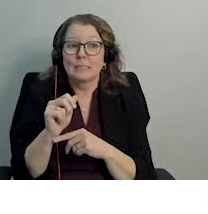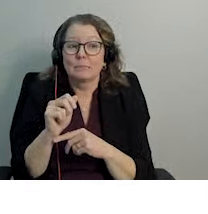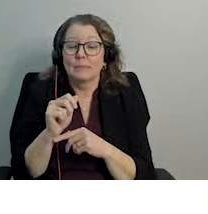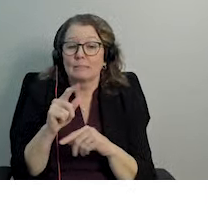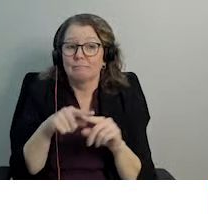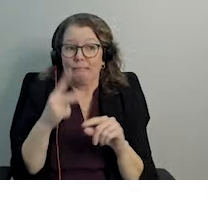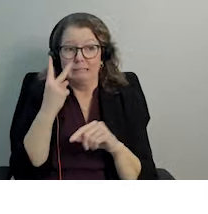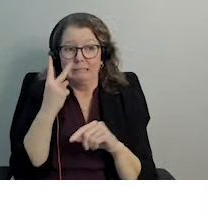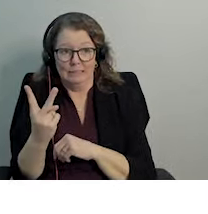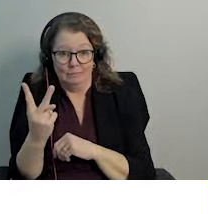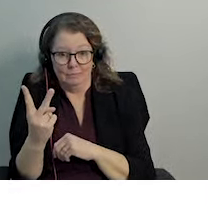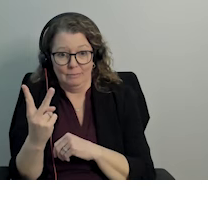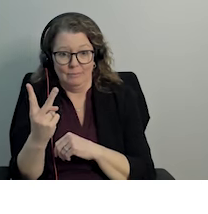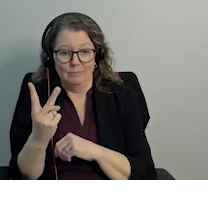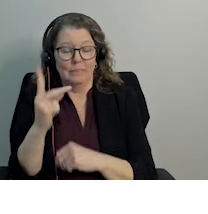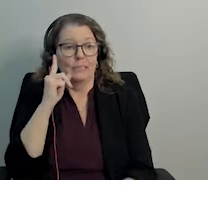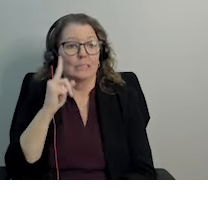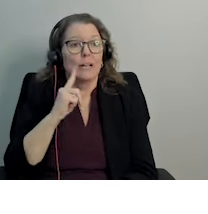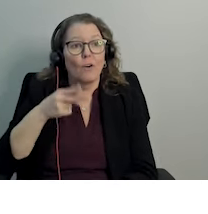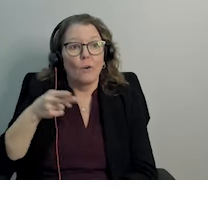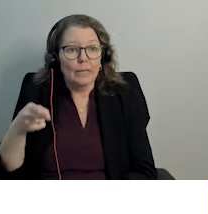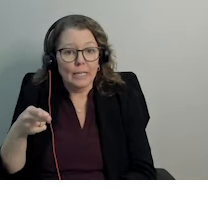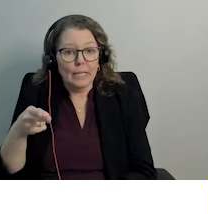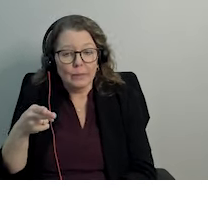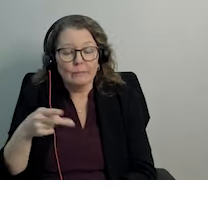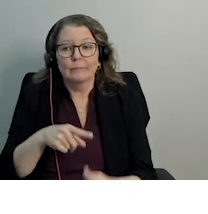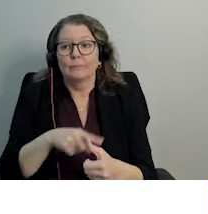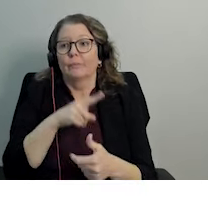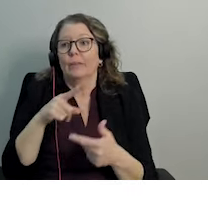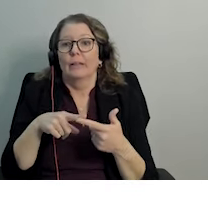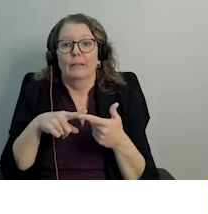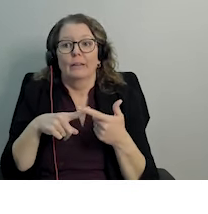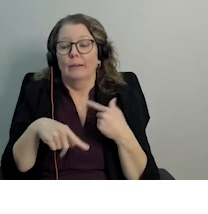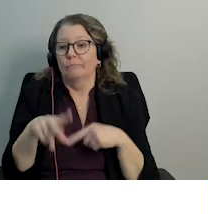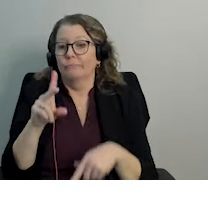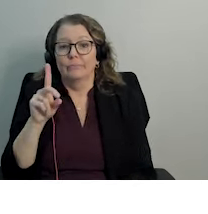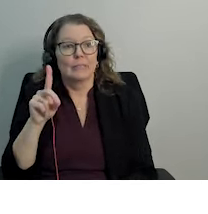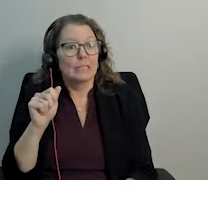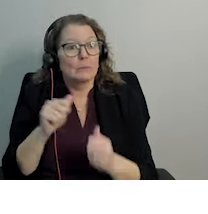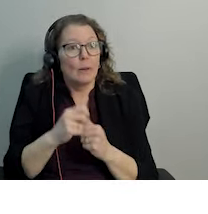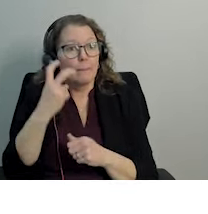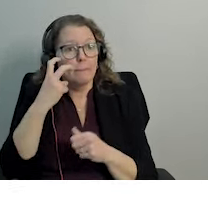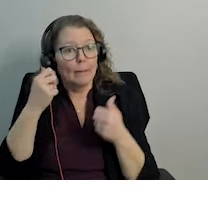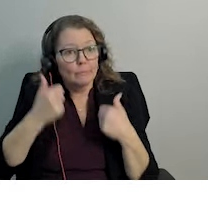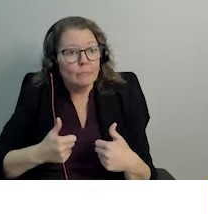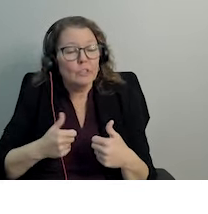and they cover the deaf and hard of hearing community. They cover disabilities with blind and low vision,